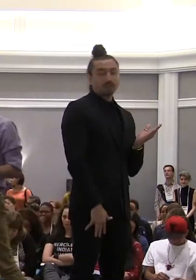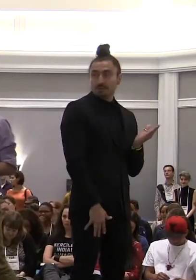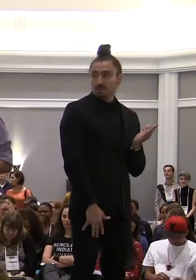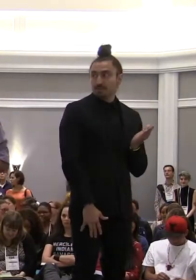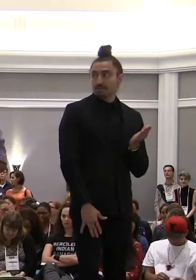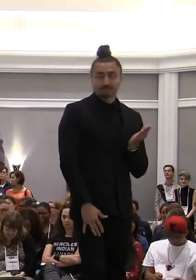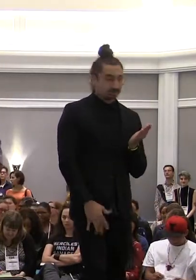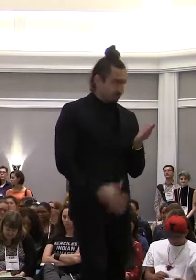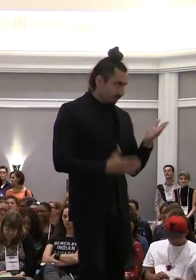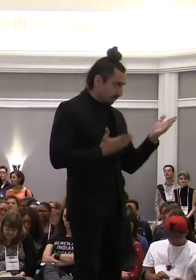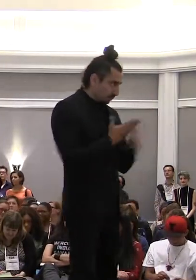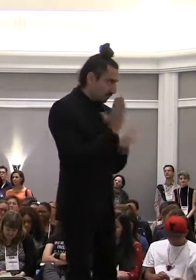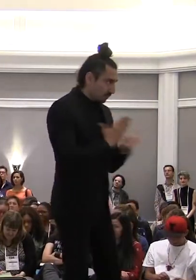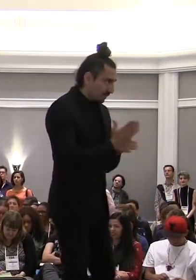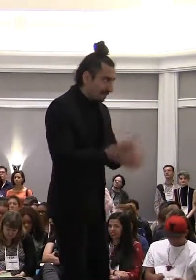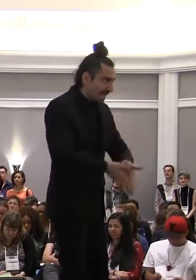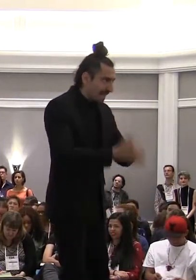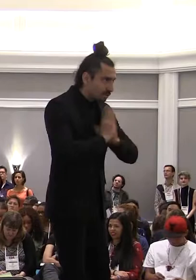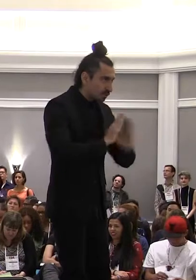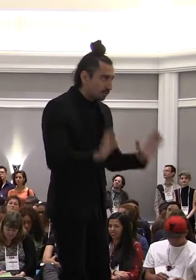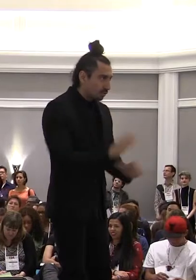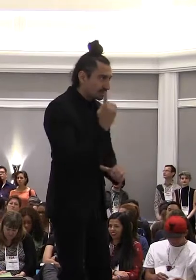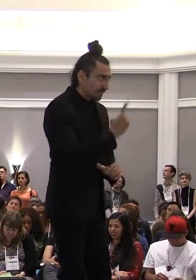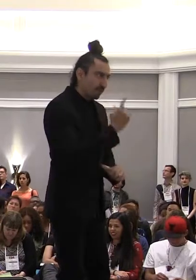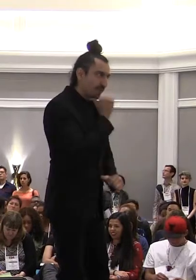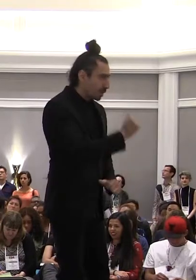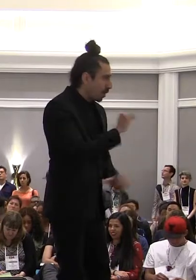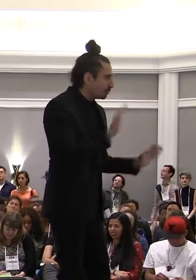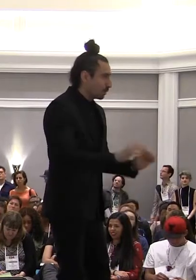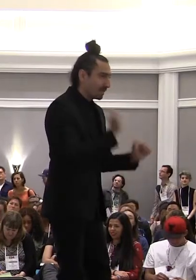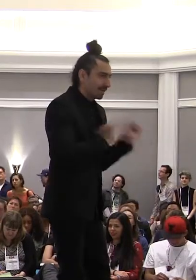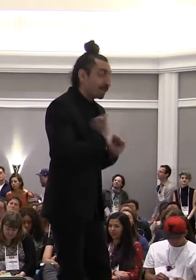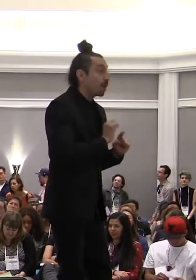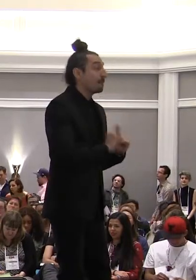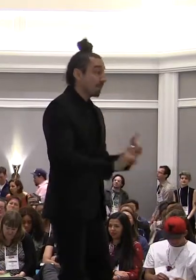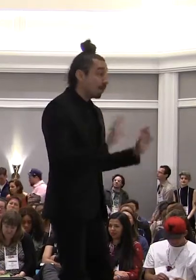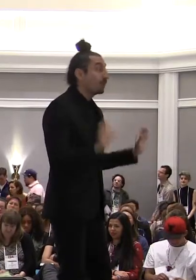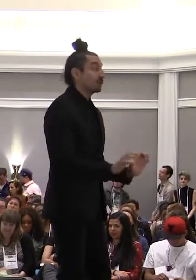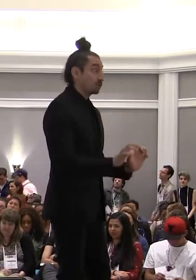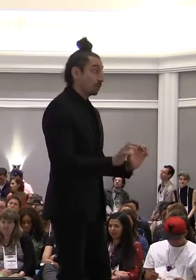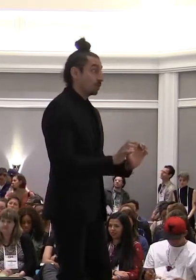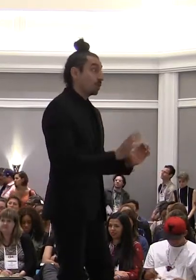So I'm going to ask you to do something right now that we don't normally do in a theater, but we do recommend that you do throughout the TCG conference.